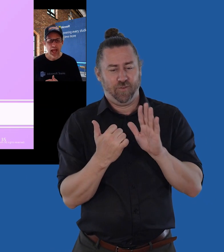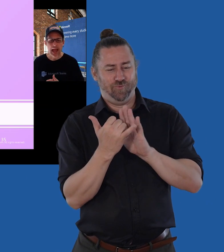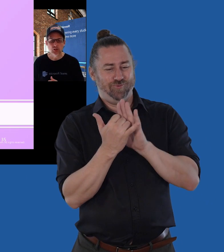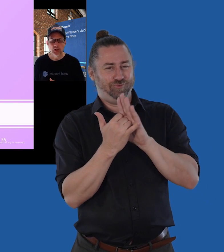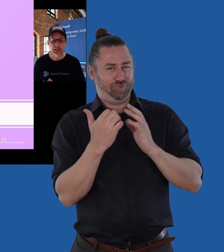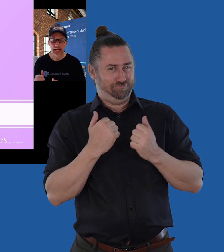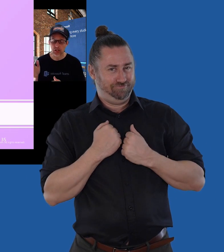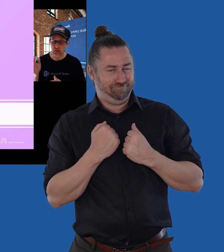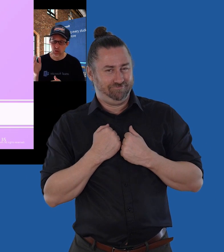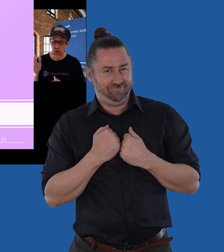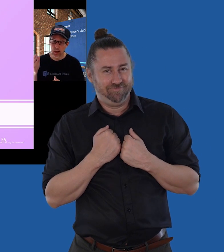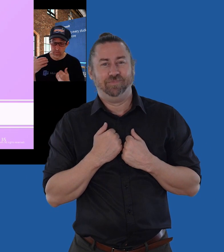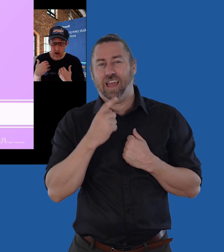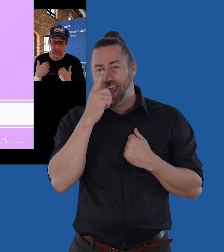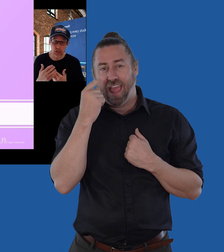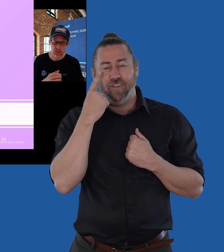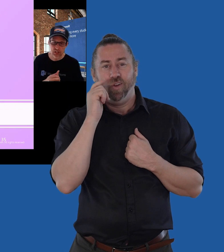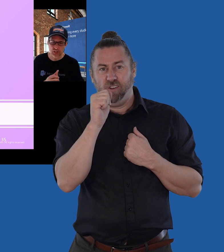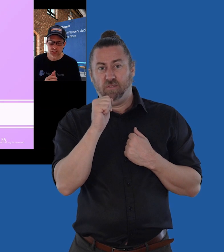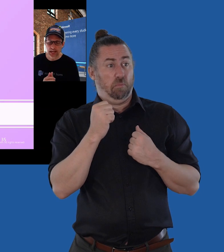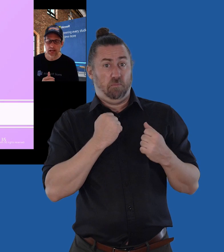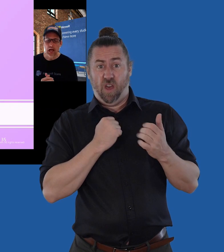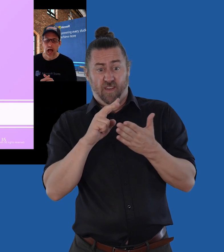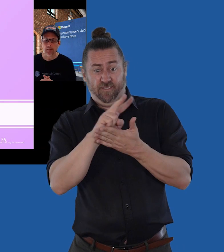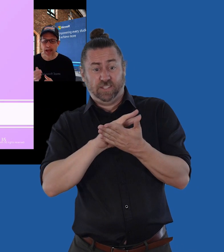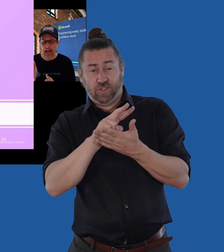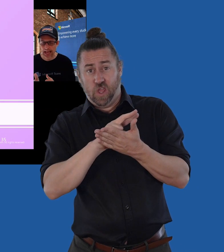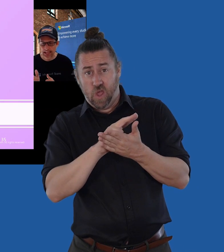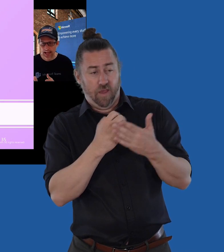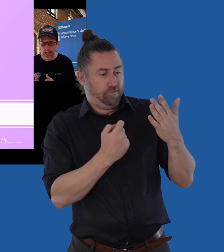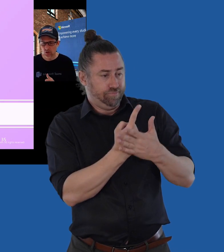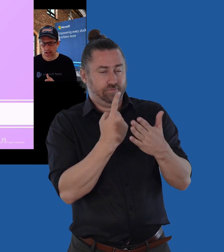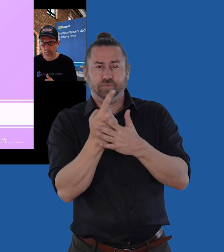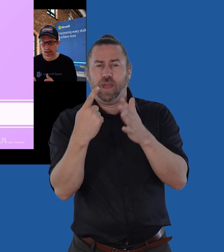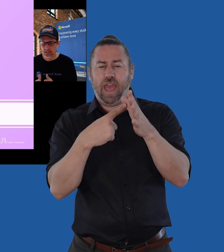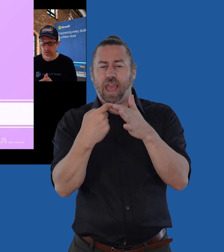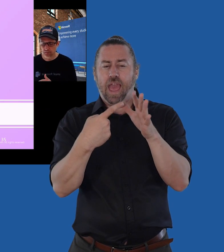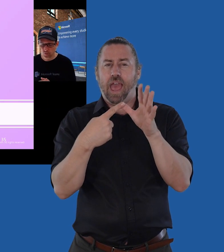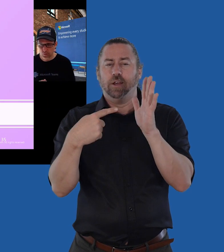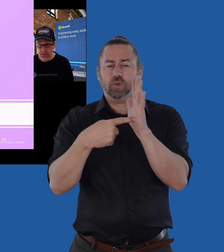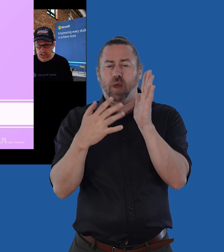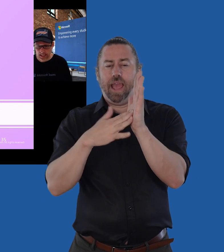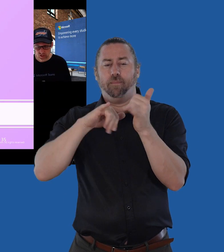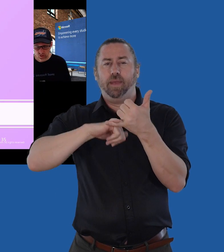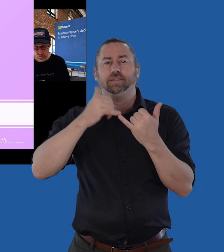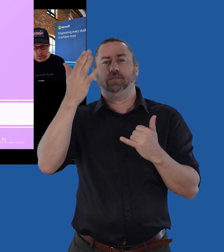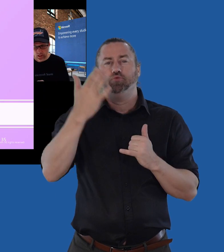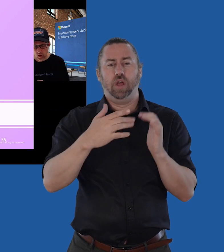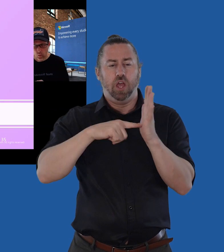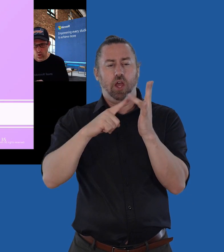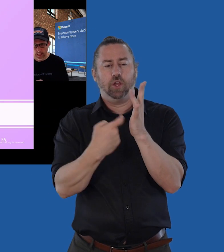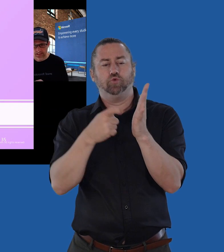and you can get my videos, I should say at, aka.ms/TroyYT.